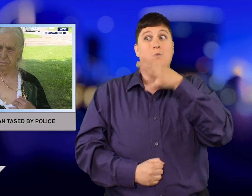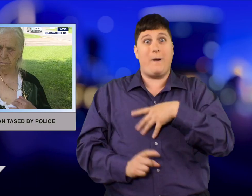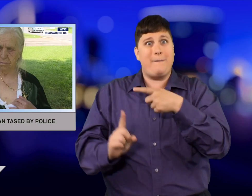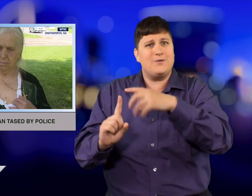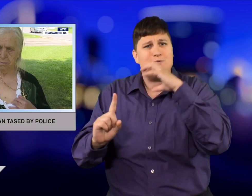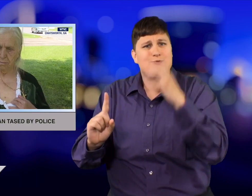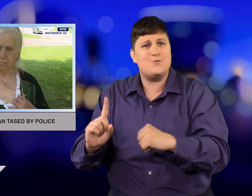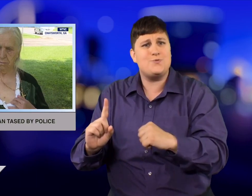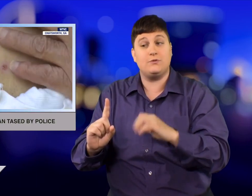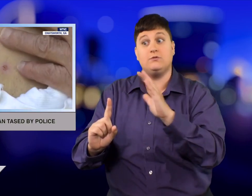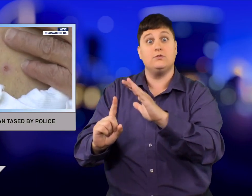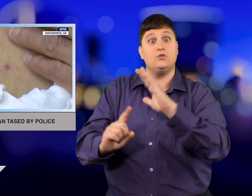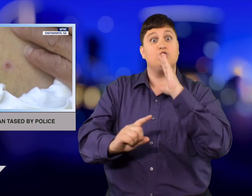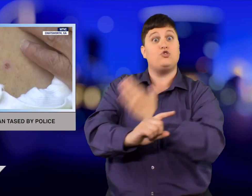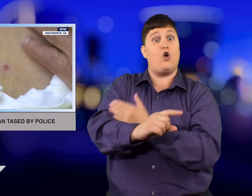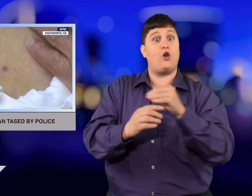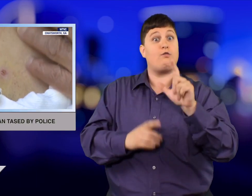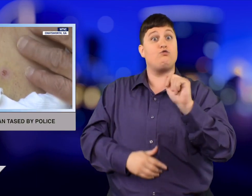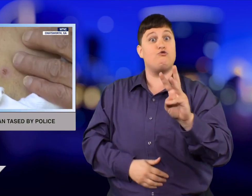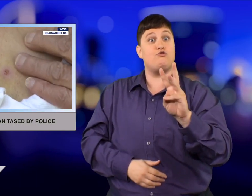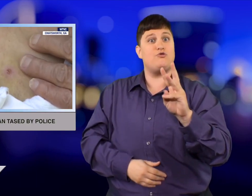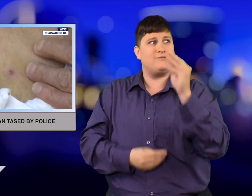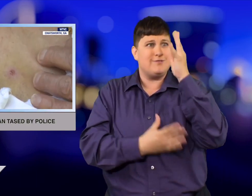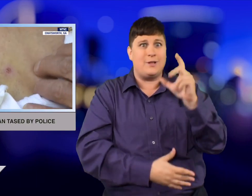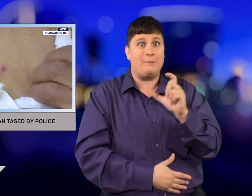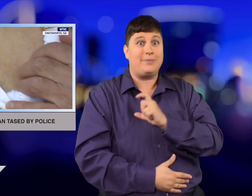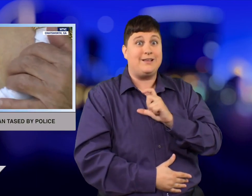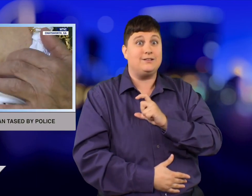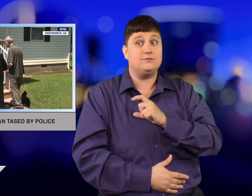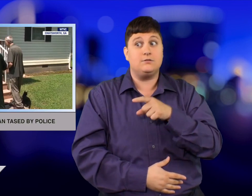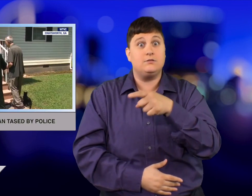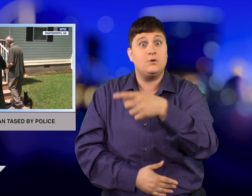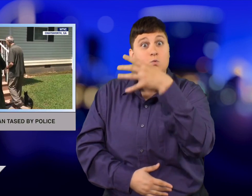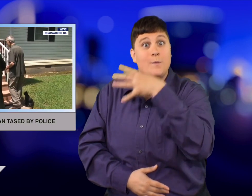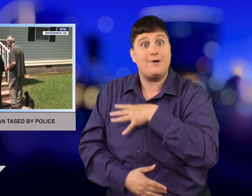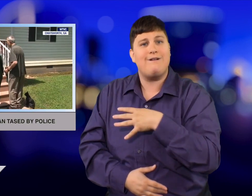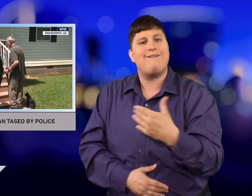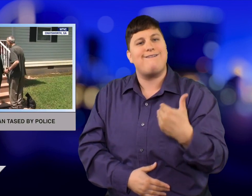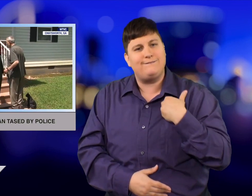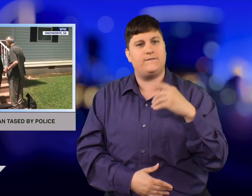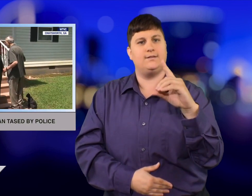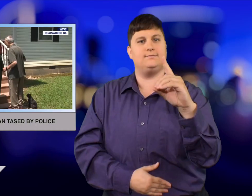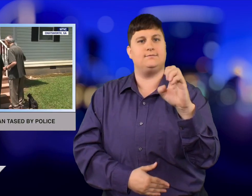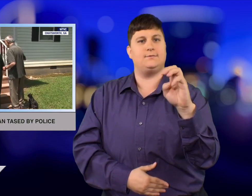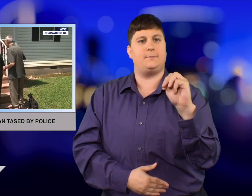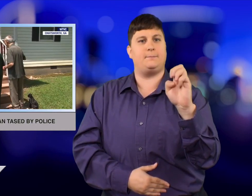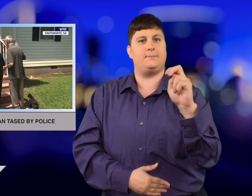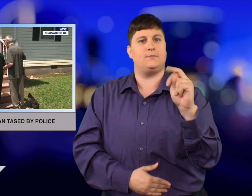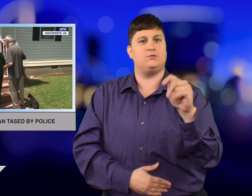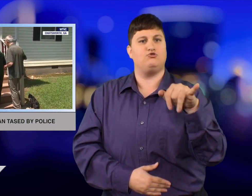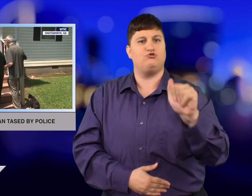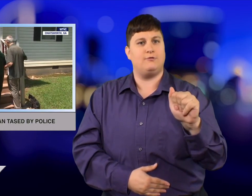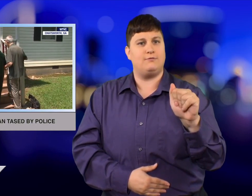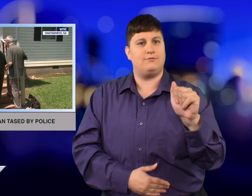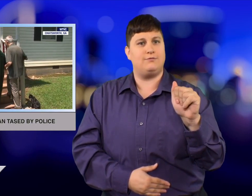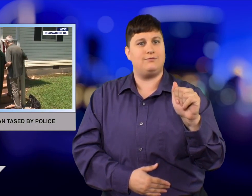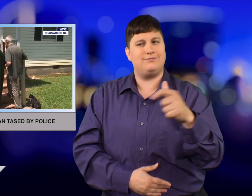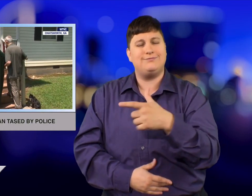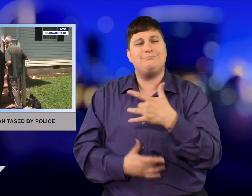The elderly woman's daughter-in-law told police that her mother-in-law has dementia and that